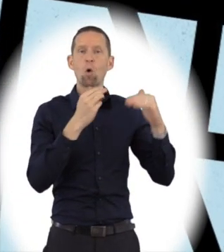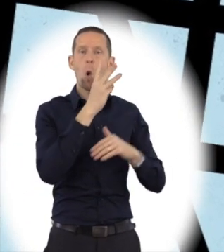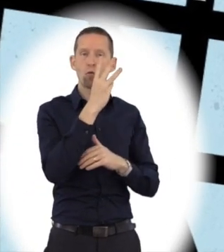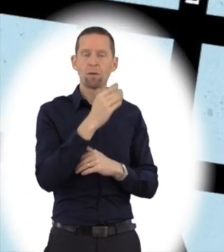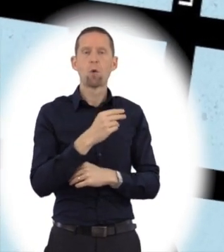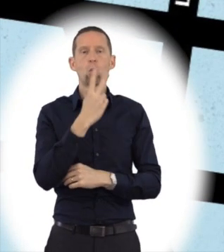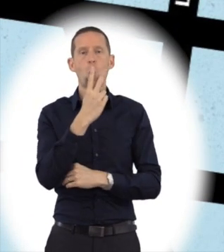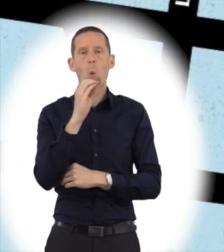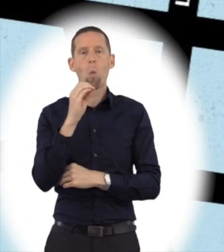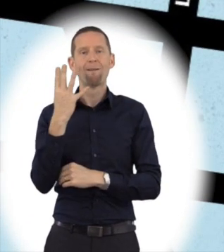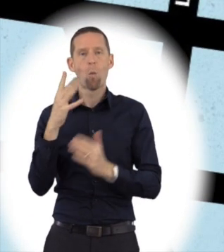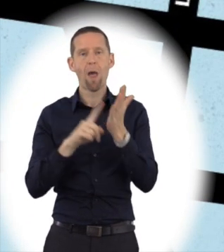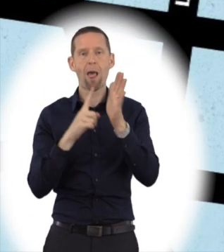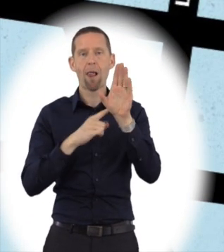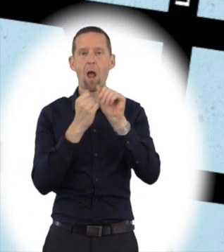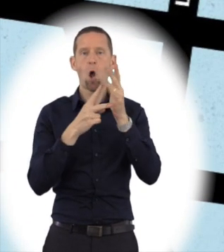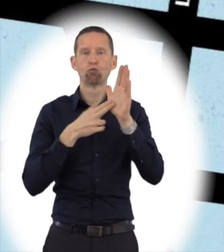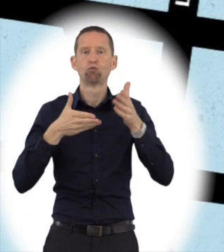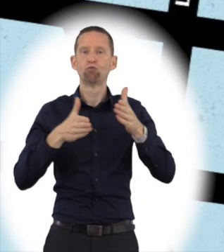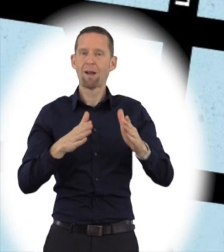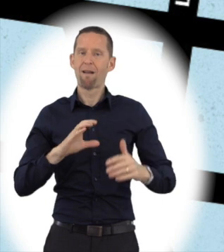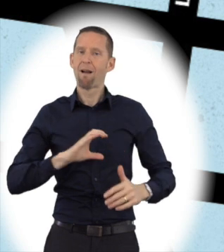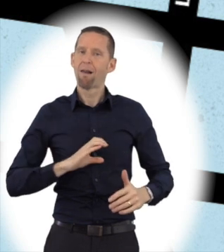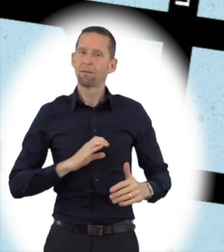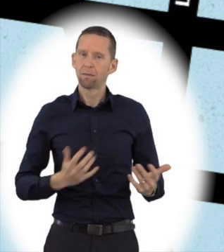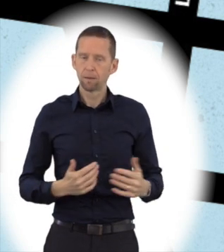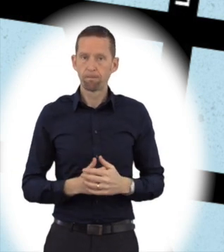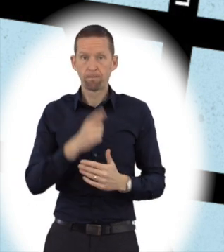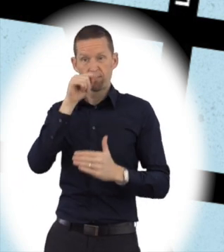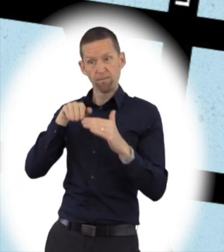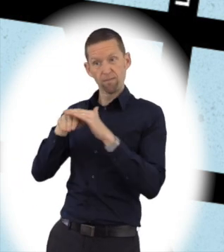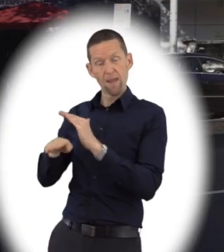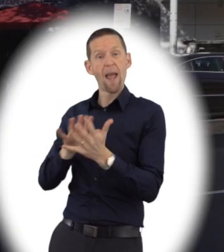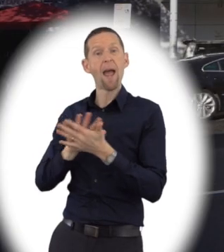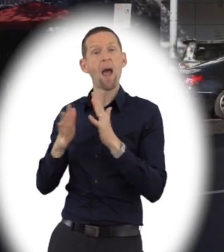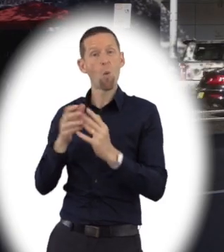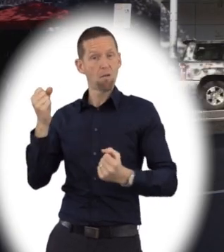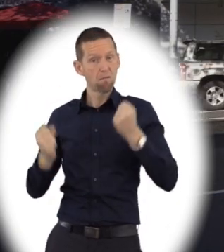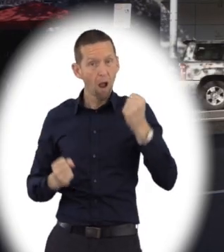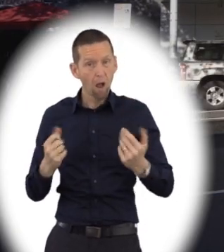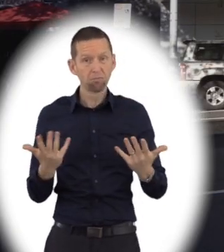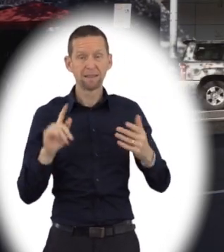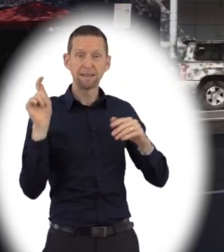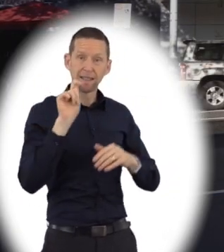at Level 3, 204 Lygon Street, Carlton. You can access the Commission’s office by car,